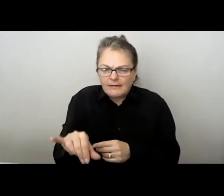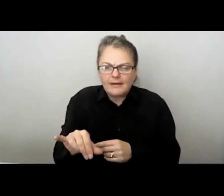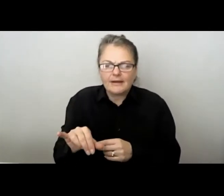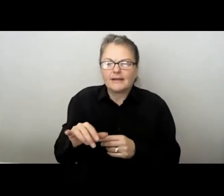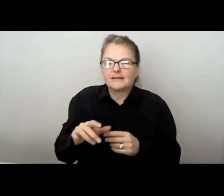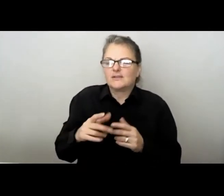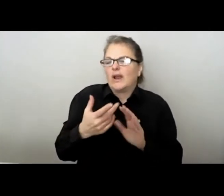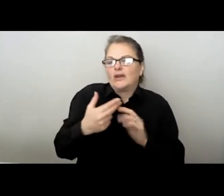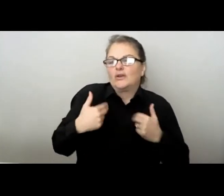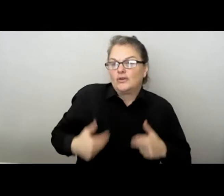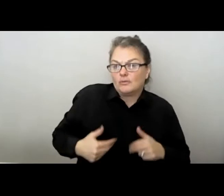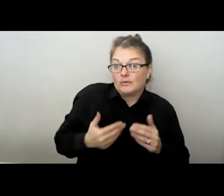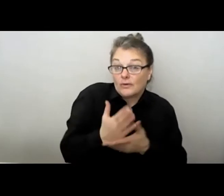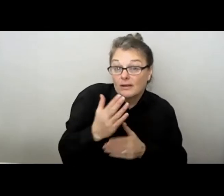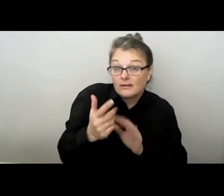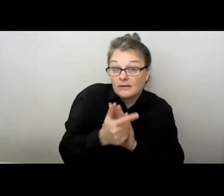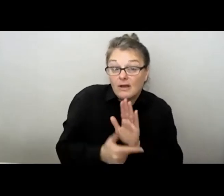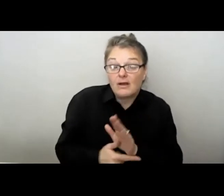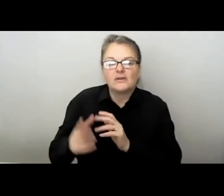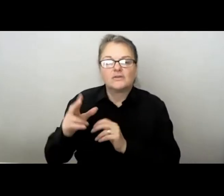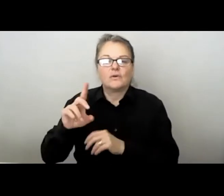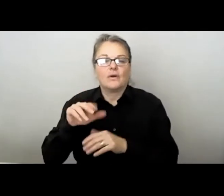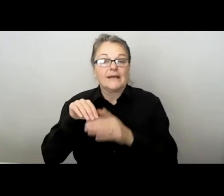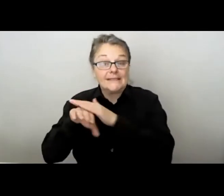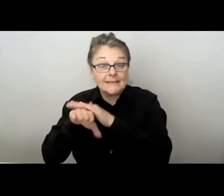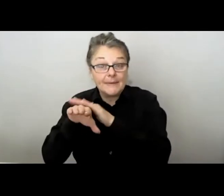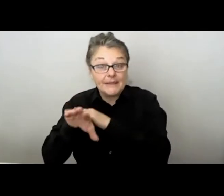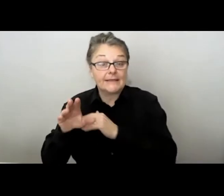AND HOW TO USE THOSE RIGHTS AND LAWS IN THEIR JOB JOURNEY.